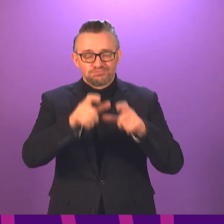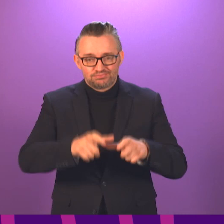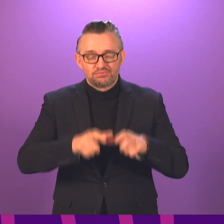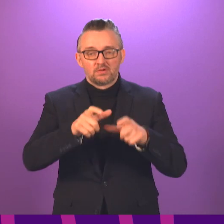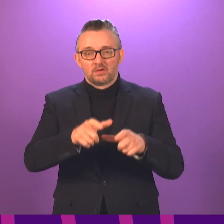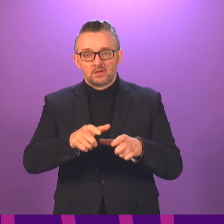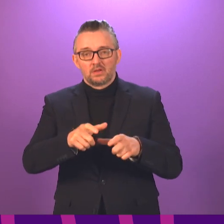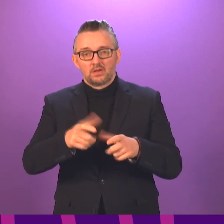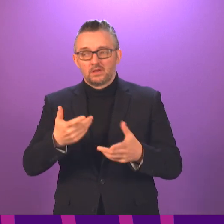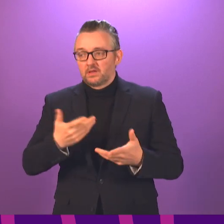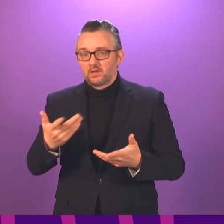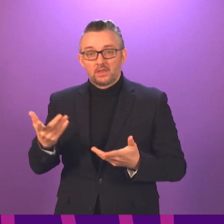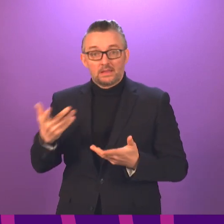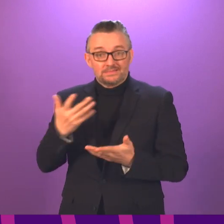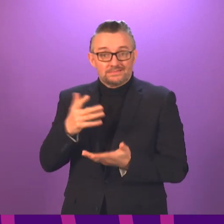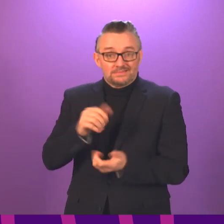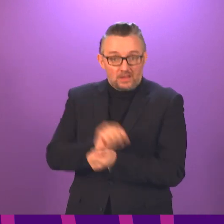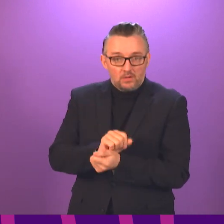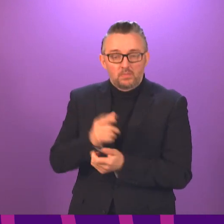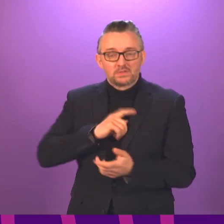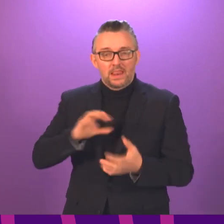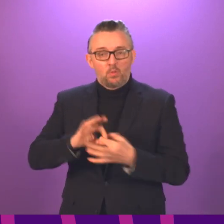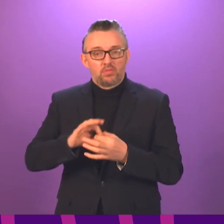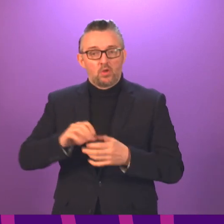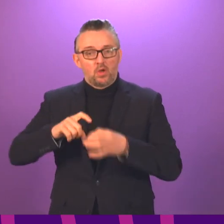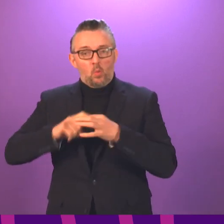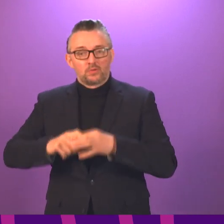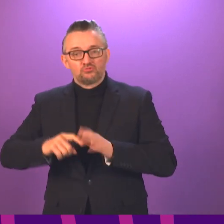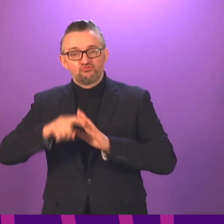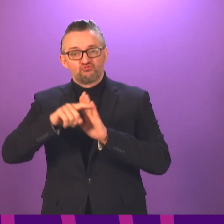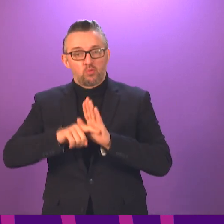and the stress of the impact of the quarantine rules. He has been running an 80-metre loop